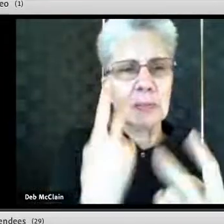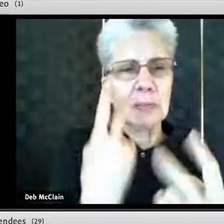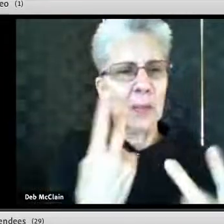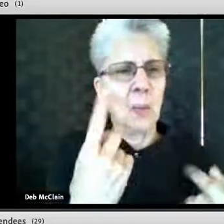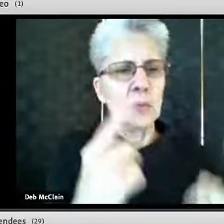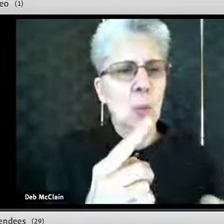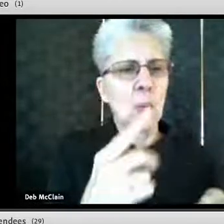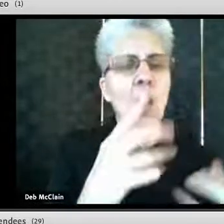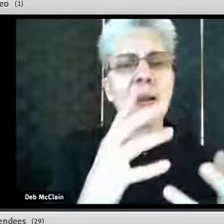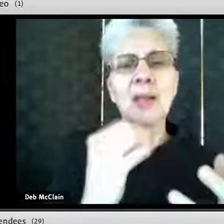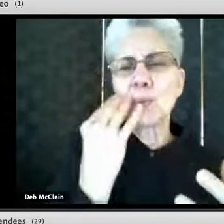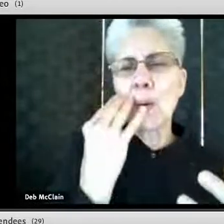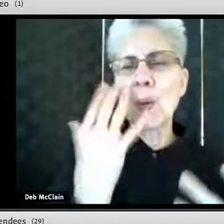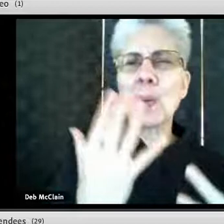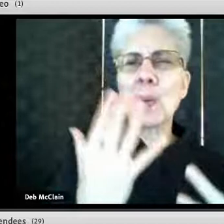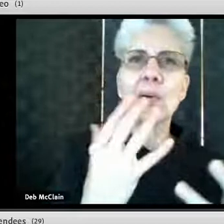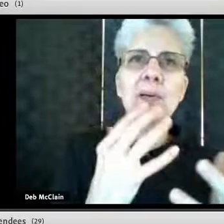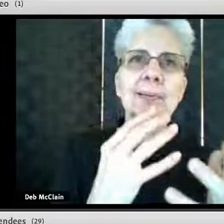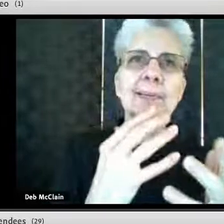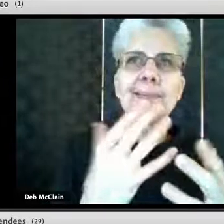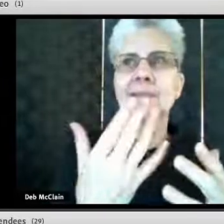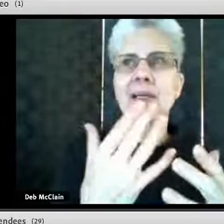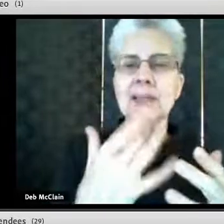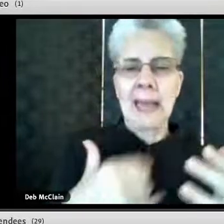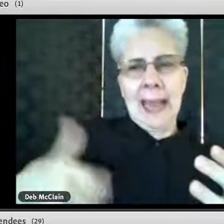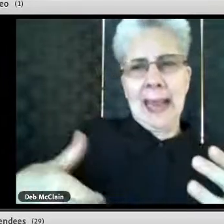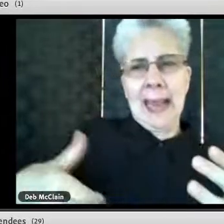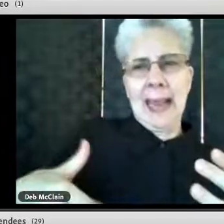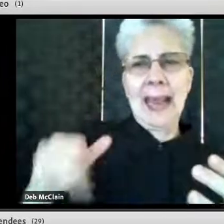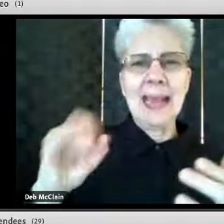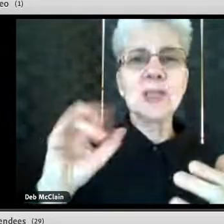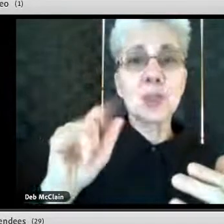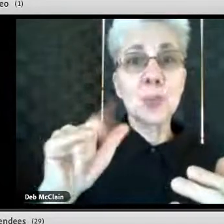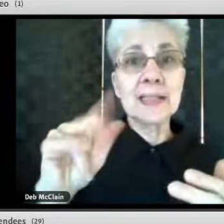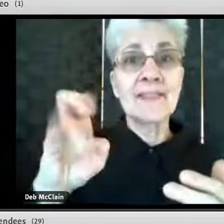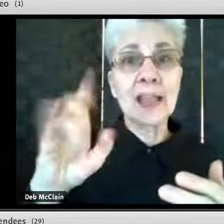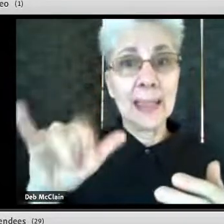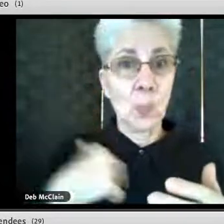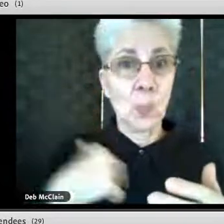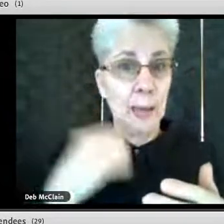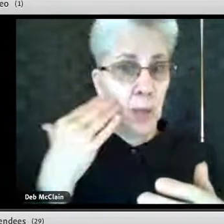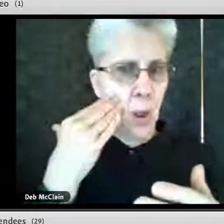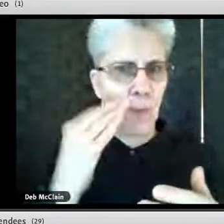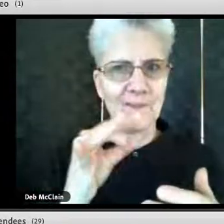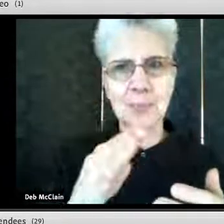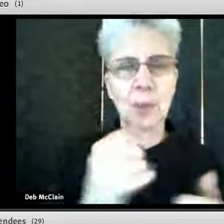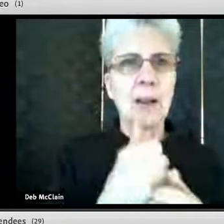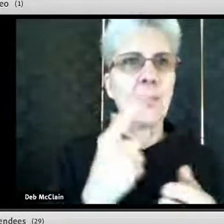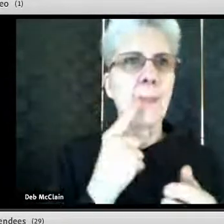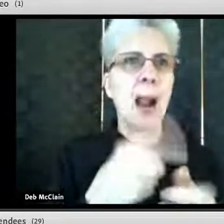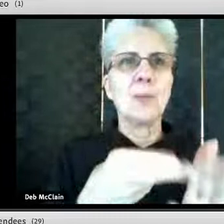And of course, just intuitively, we know what's going on, right? Facebook, everybody was quitting Facebook,